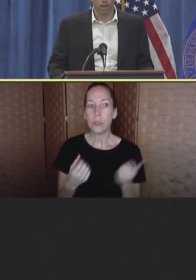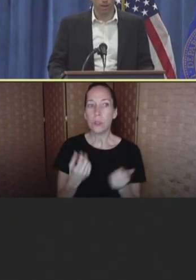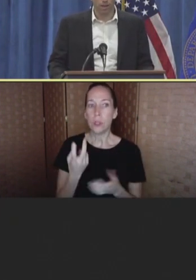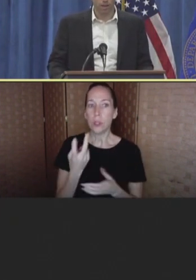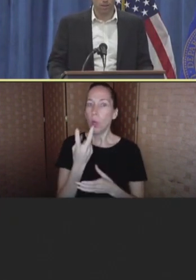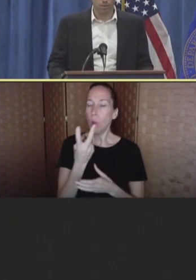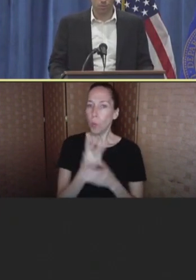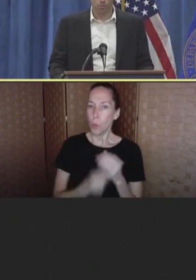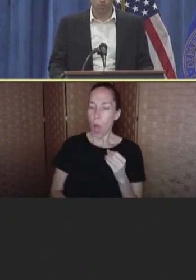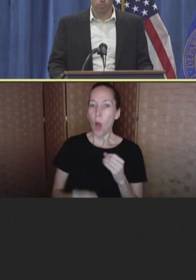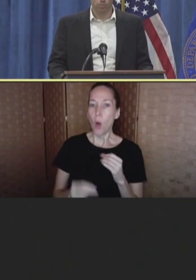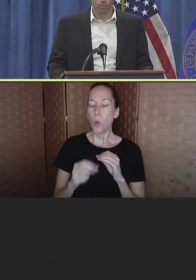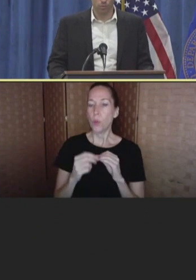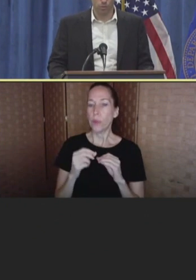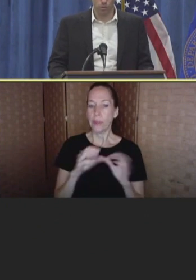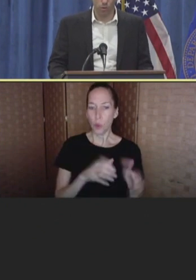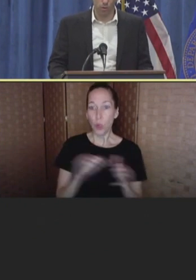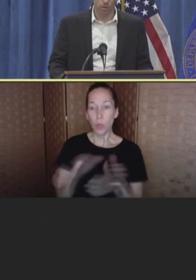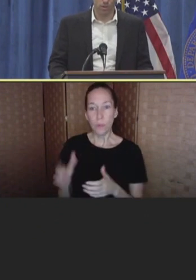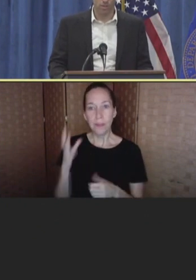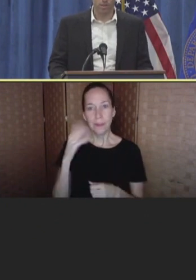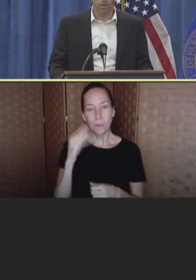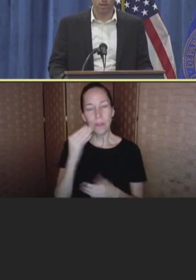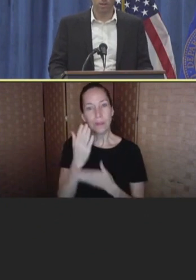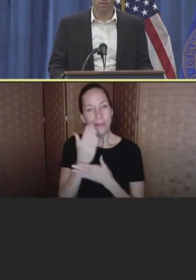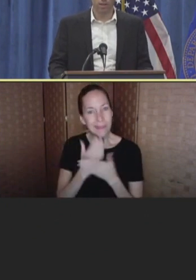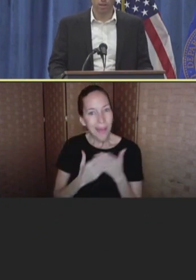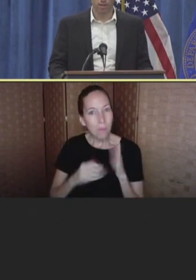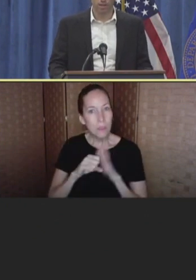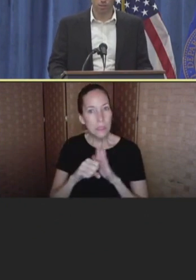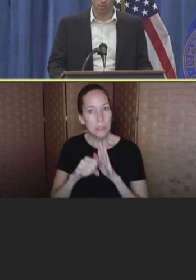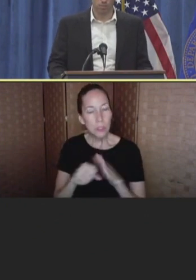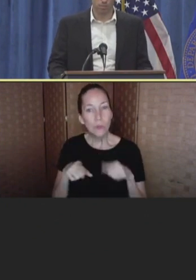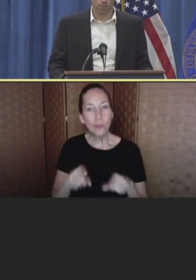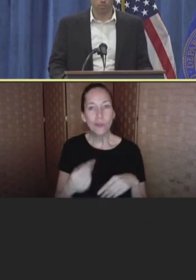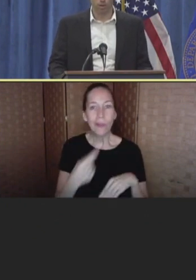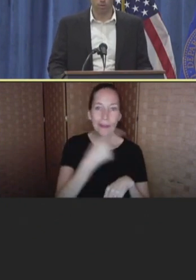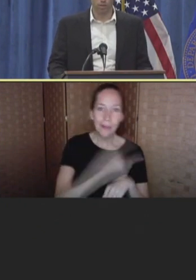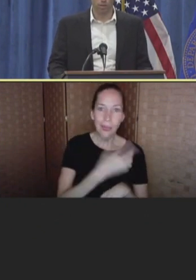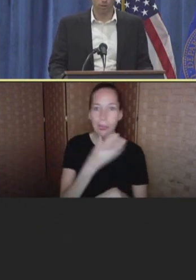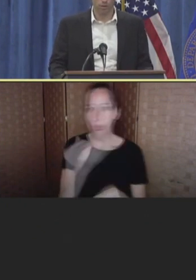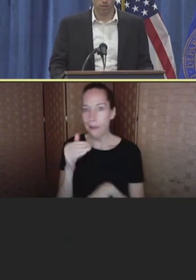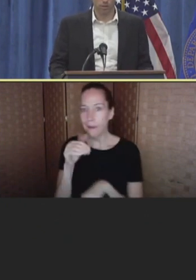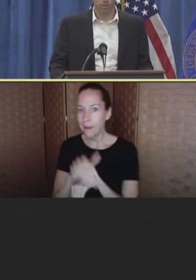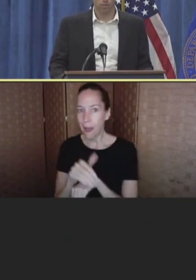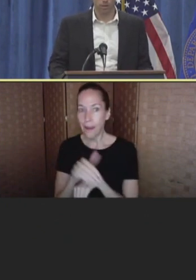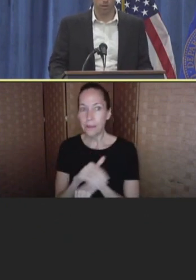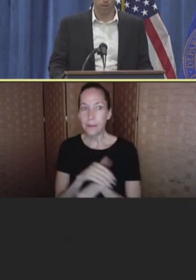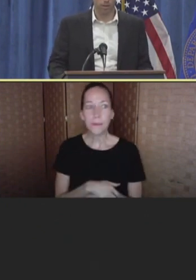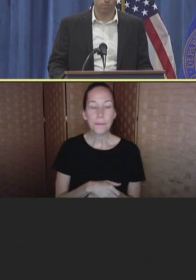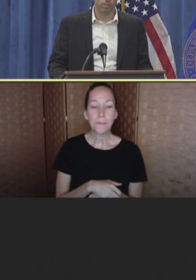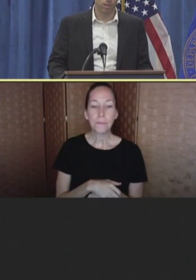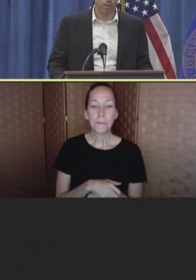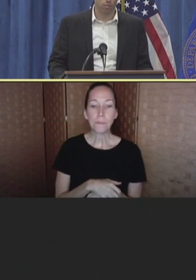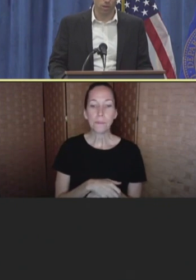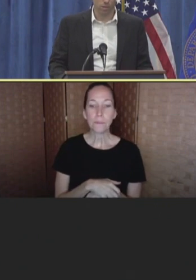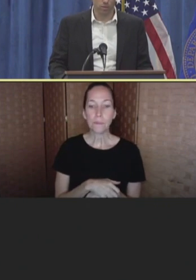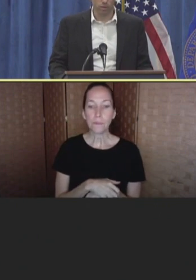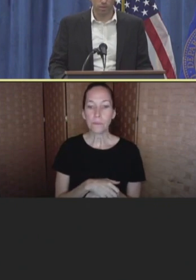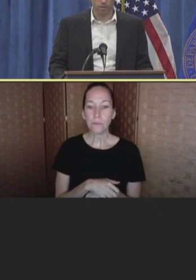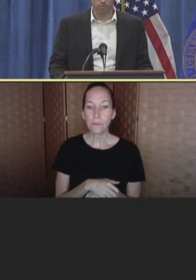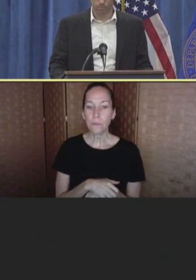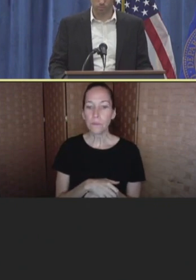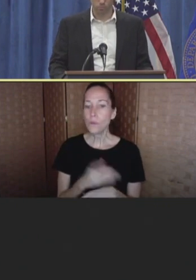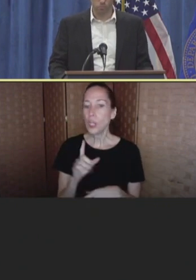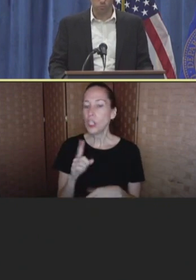So, to conclude in this study that just published earlier this evening in communication medicine,